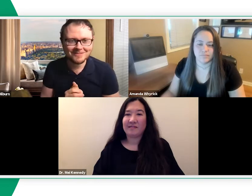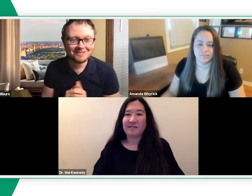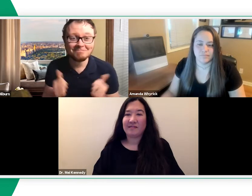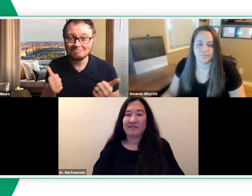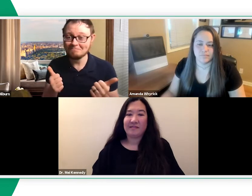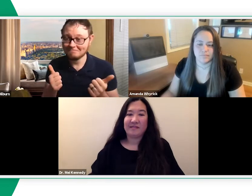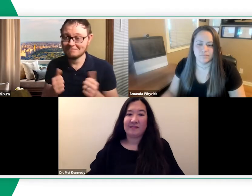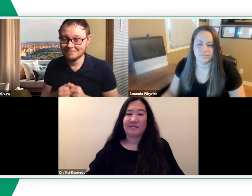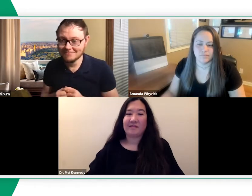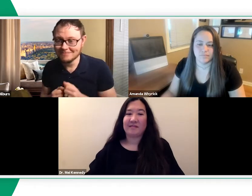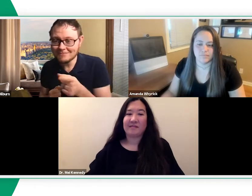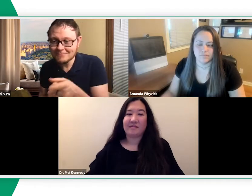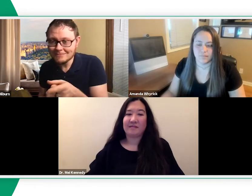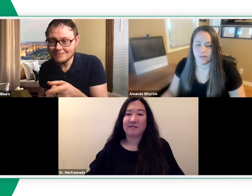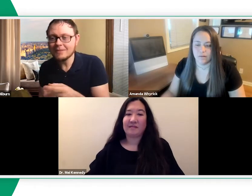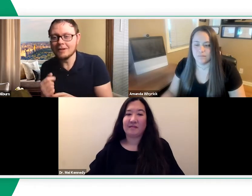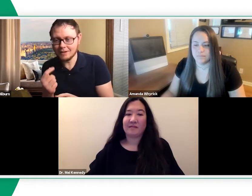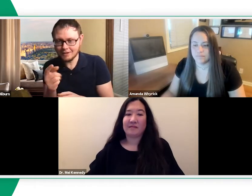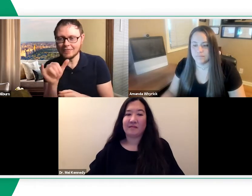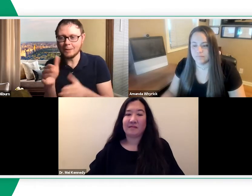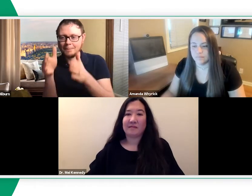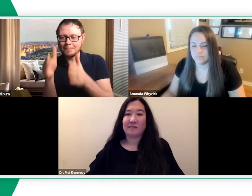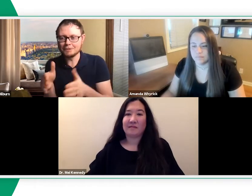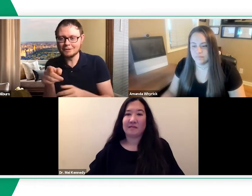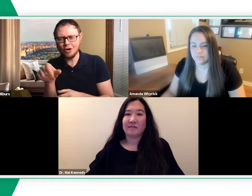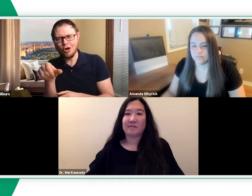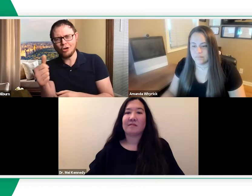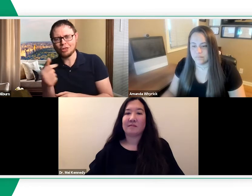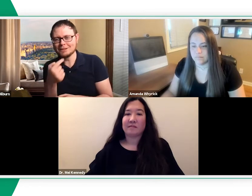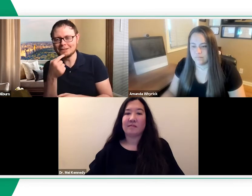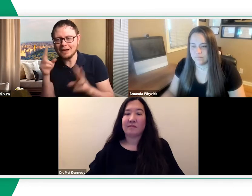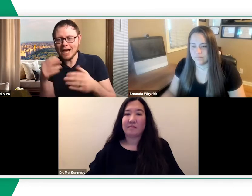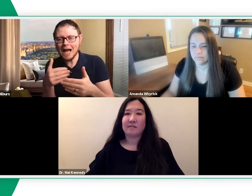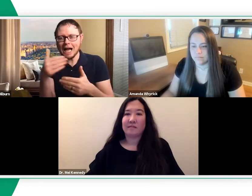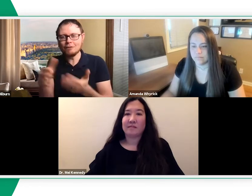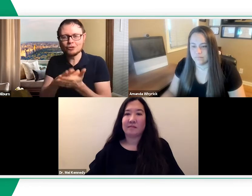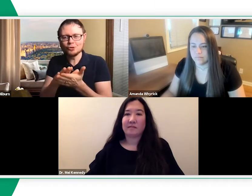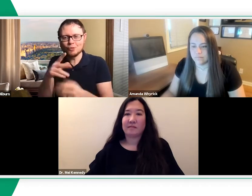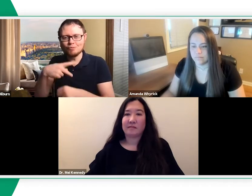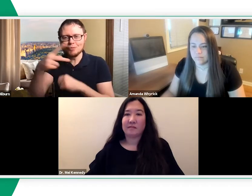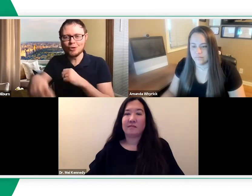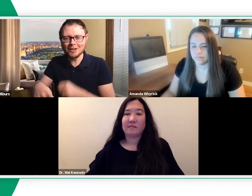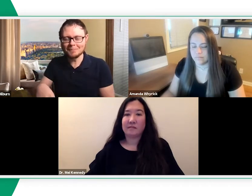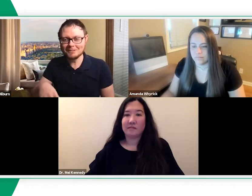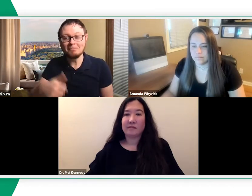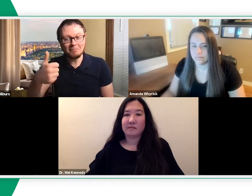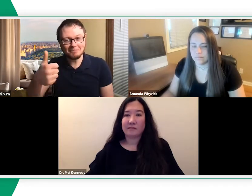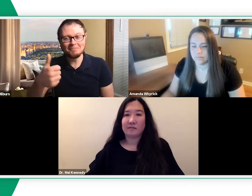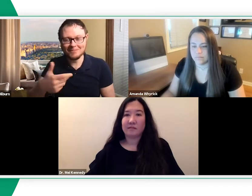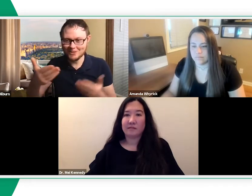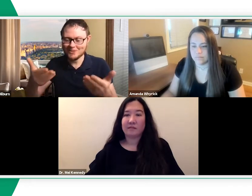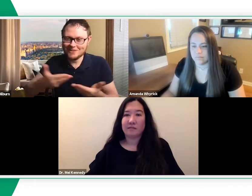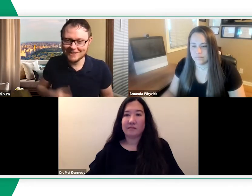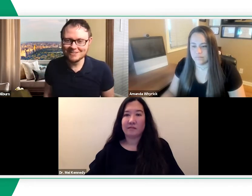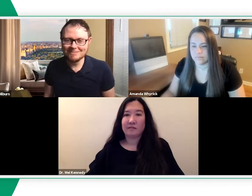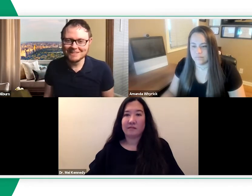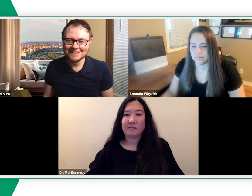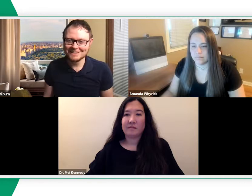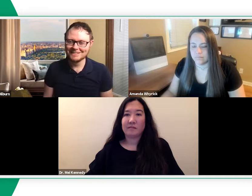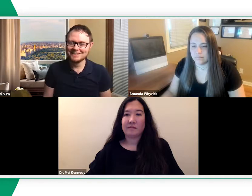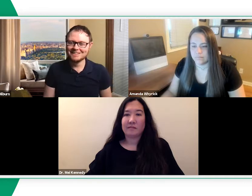for you here tonight. Oh, somebody responding “after school programs.”